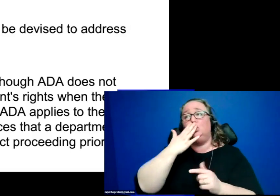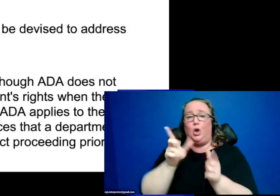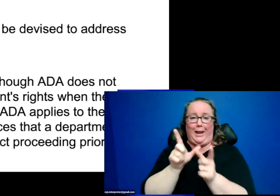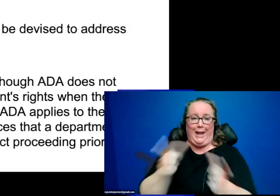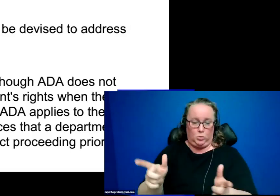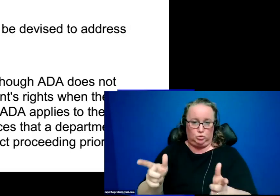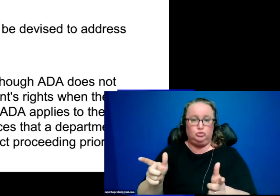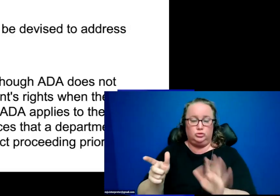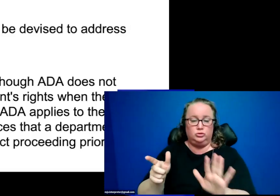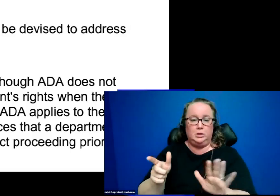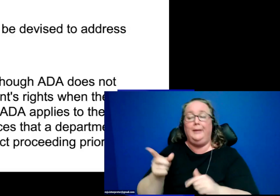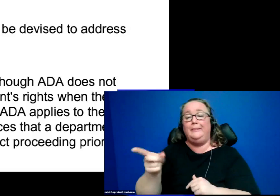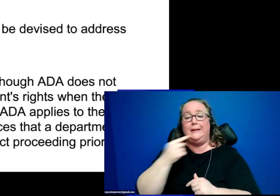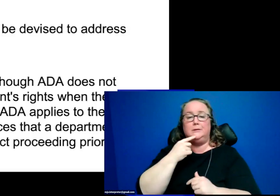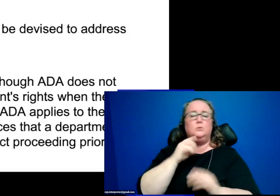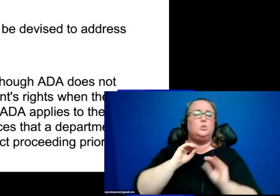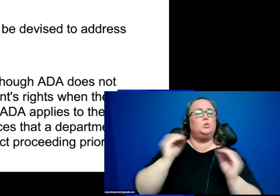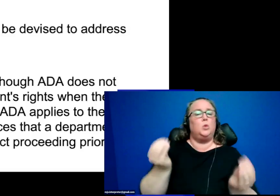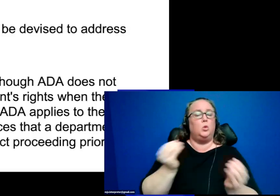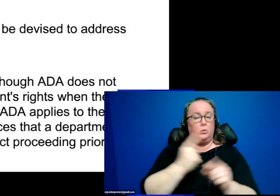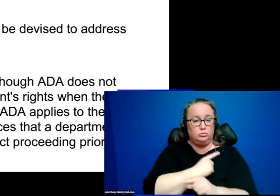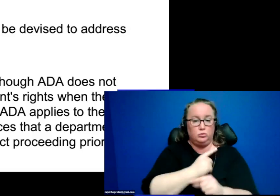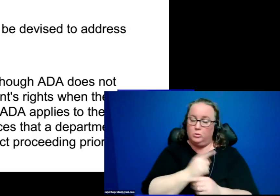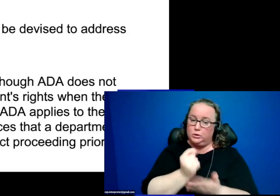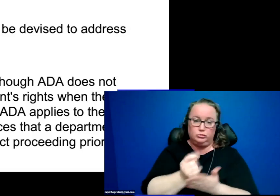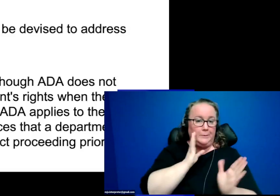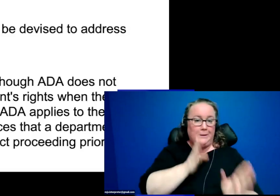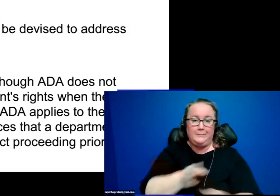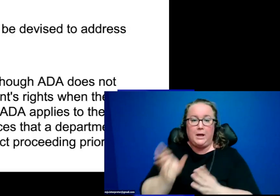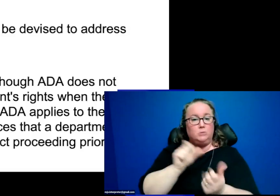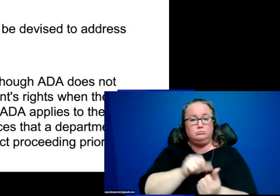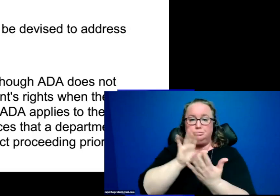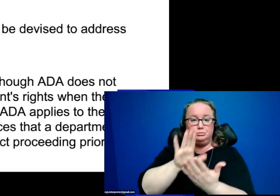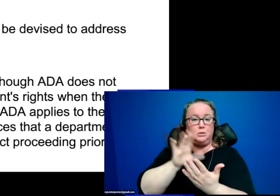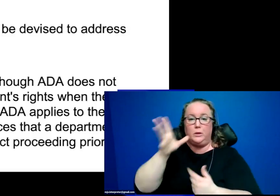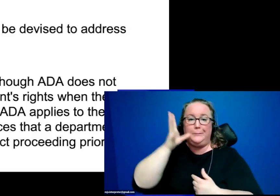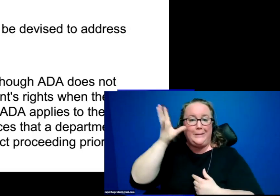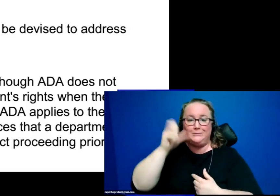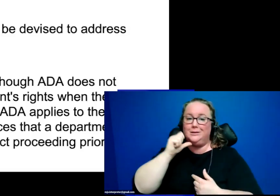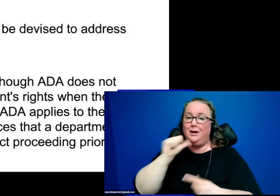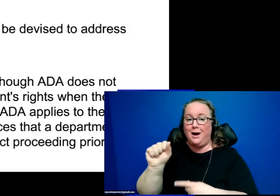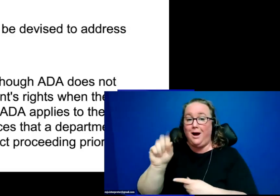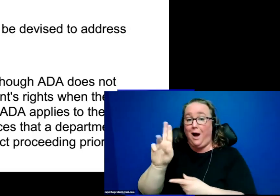there was no appropriate treatment plan that could be devised to address parents "unfitness" due to their disabilities.